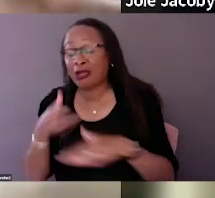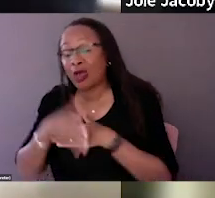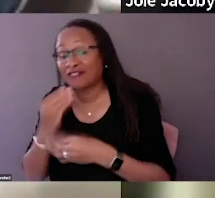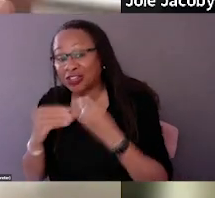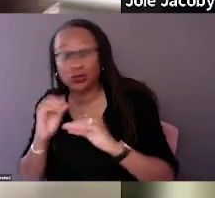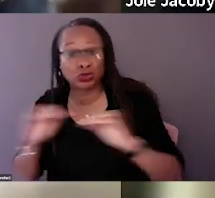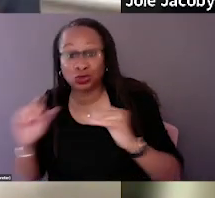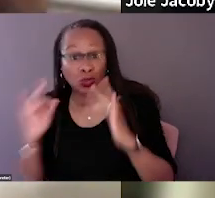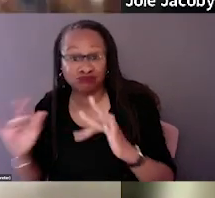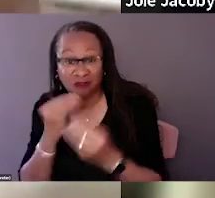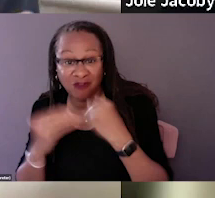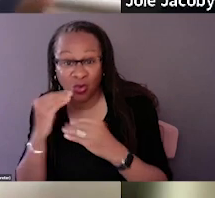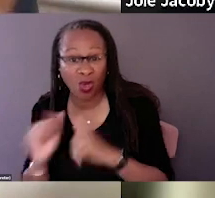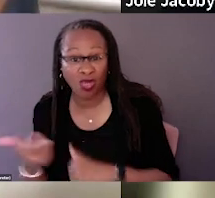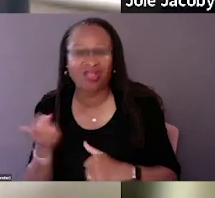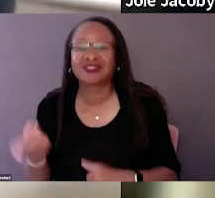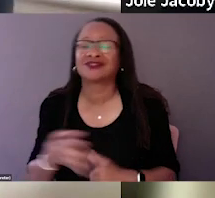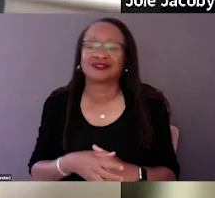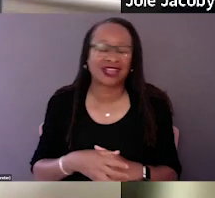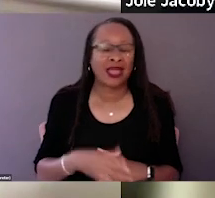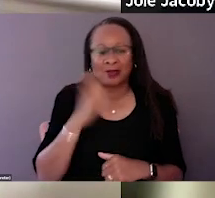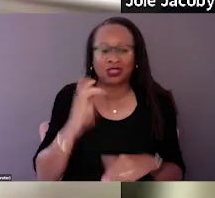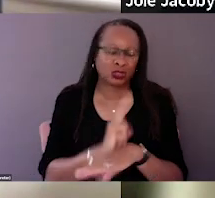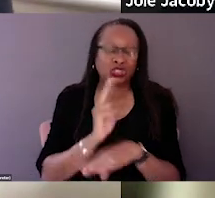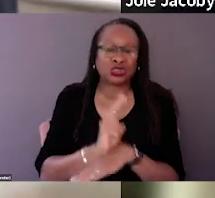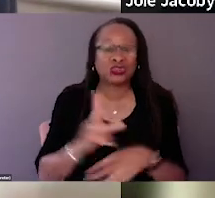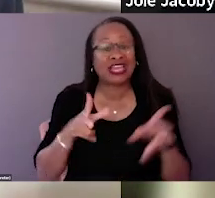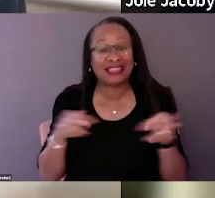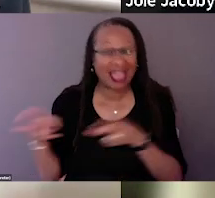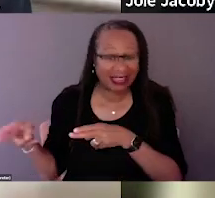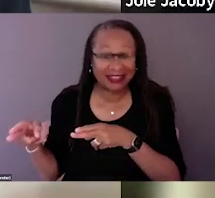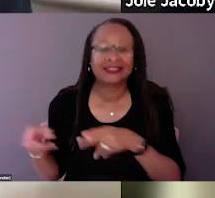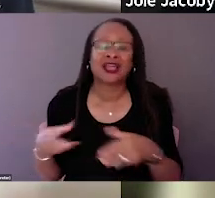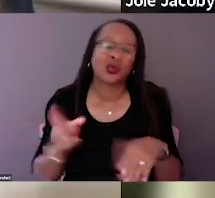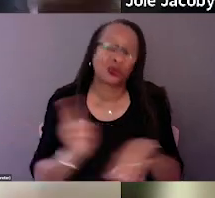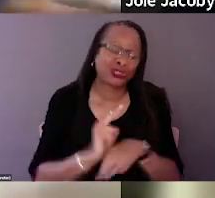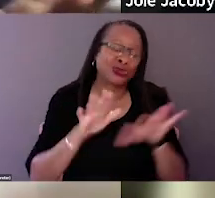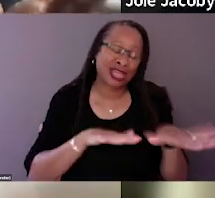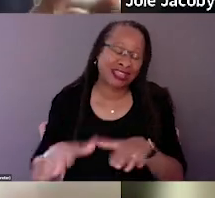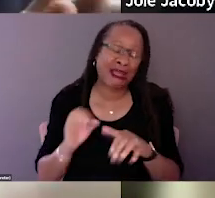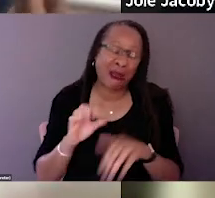But because in the edit, we just used the hangout part for that one, it looks like,